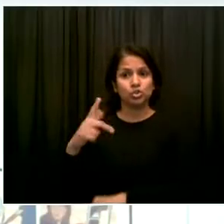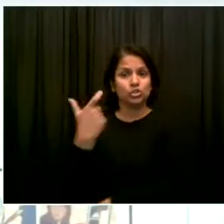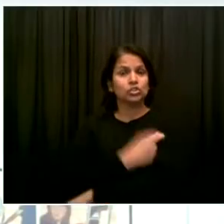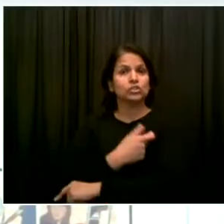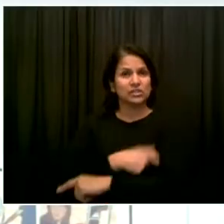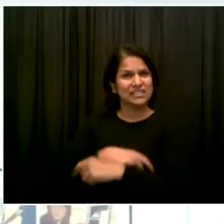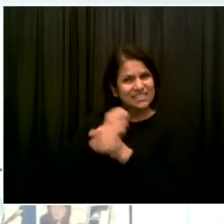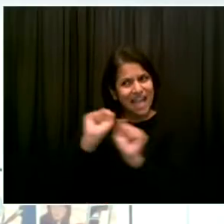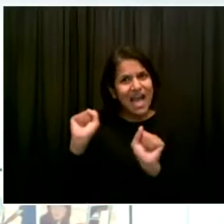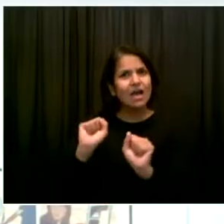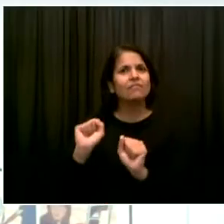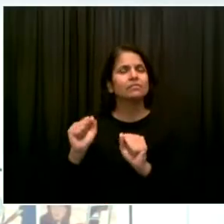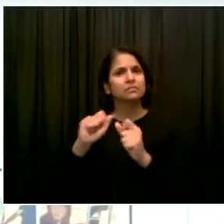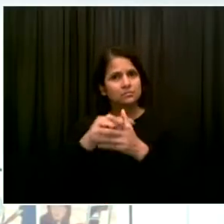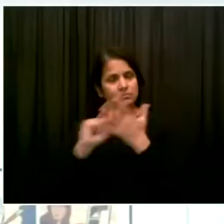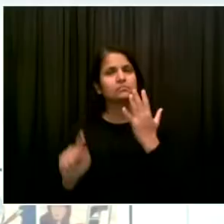TO GO AND GET YR OUBOOSTER DOSE BECAUSE